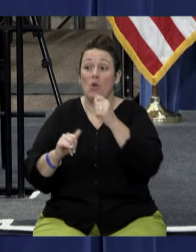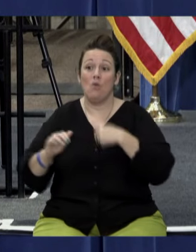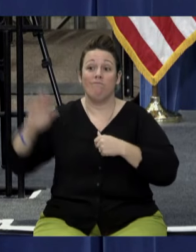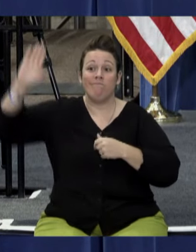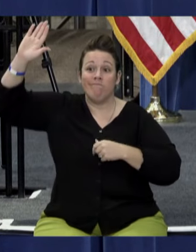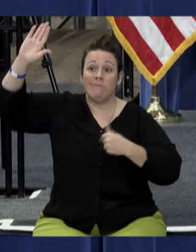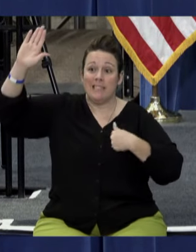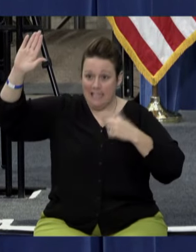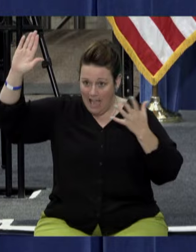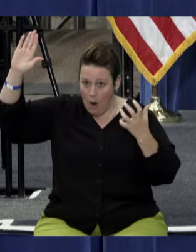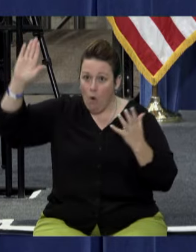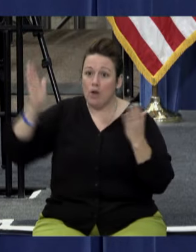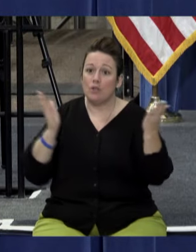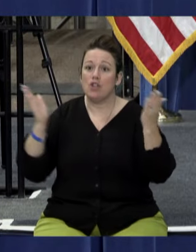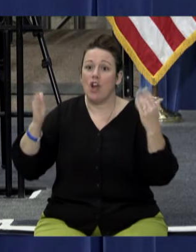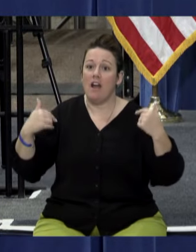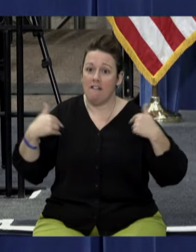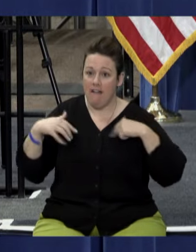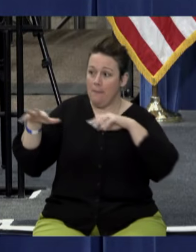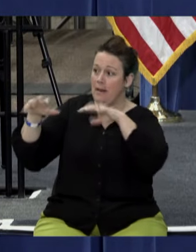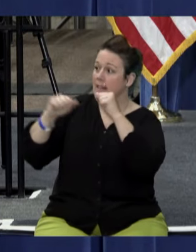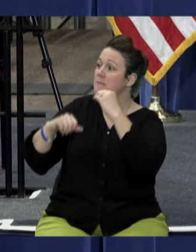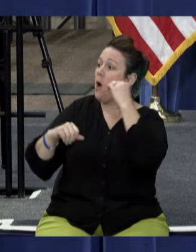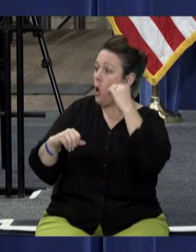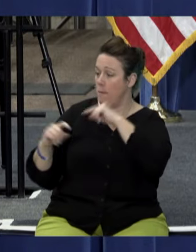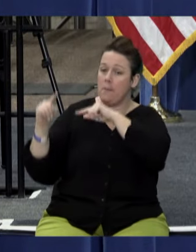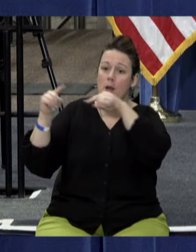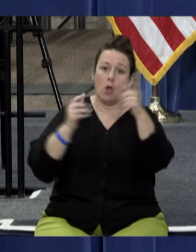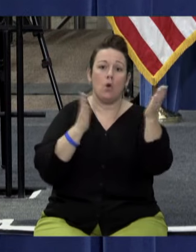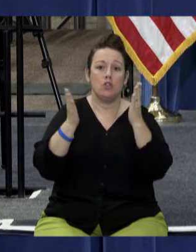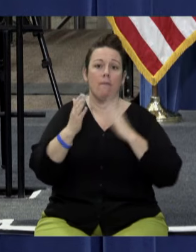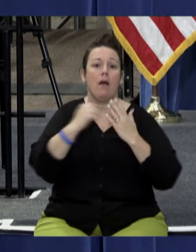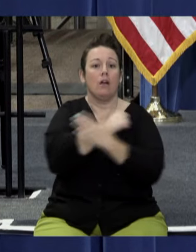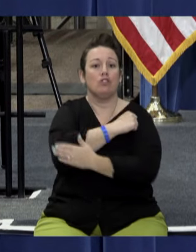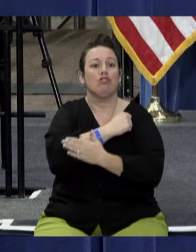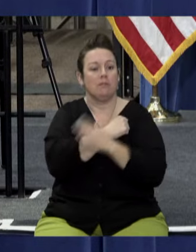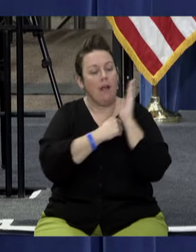I'm going to serve, I'm going to leave my home and go serve. And we're going to continue to do that.